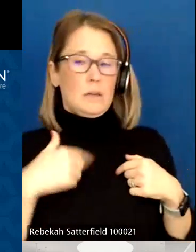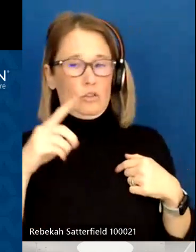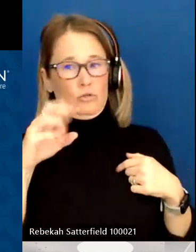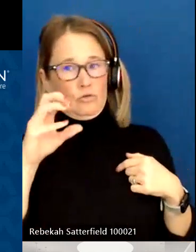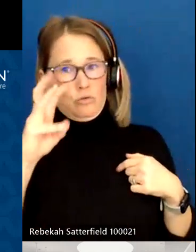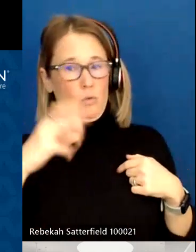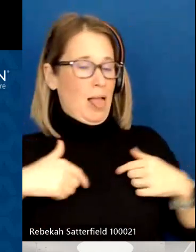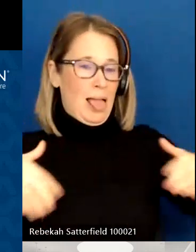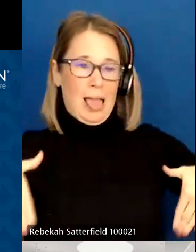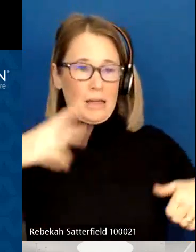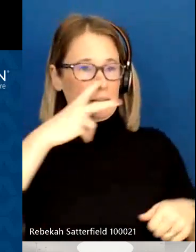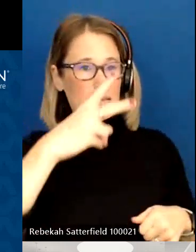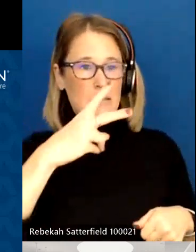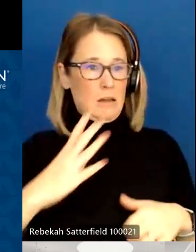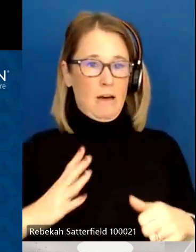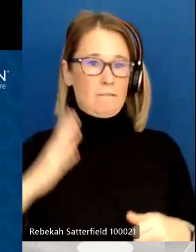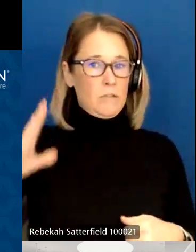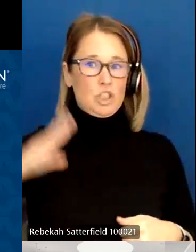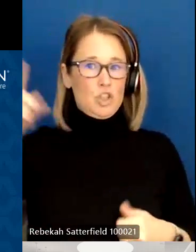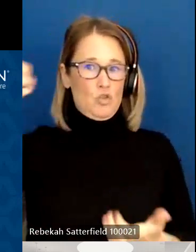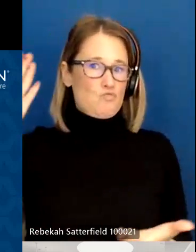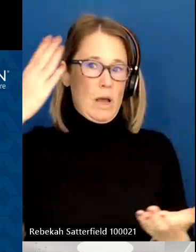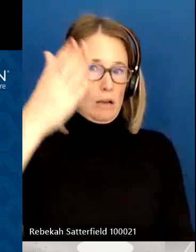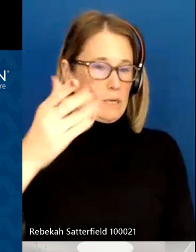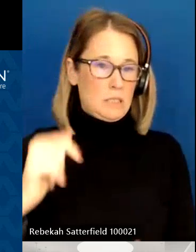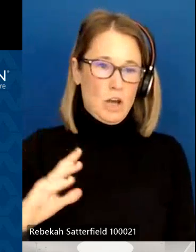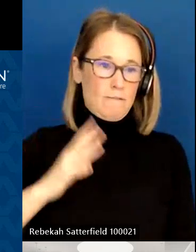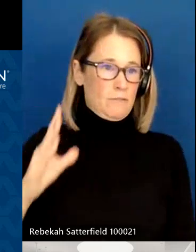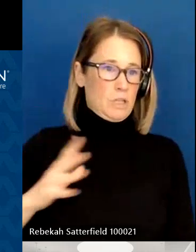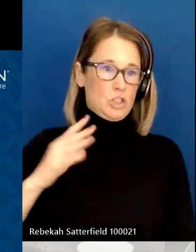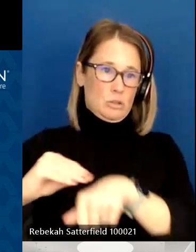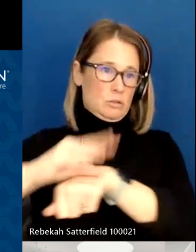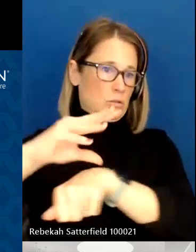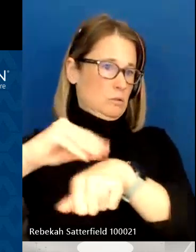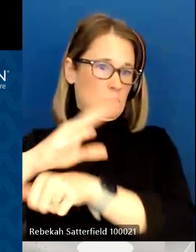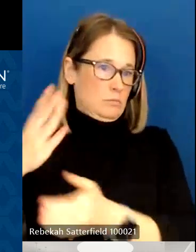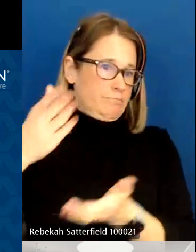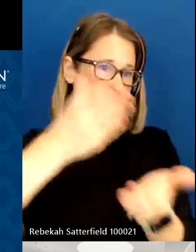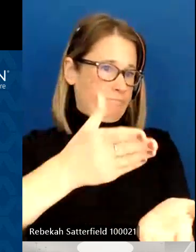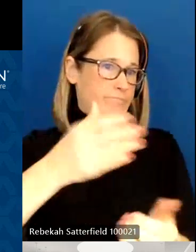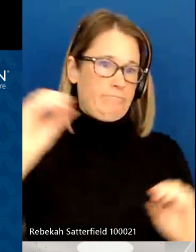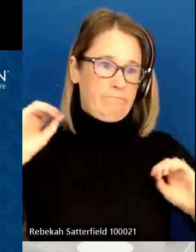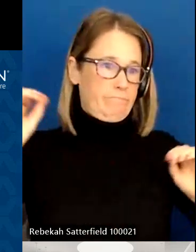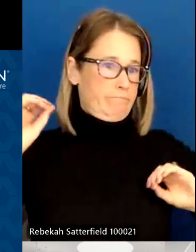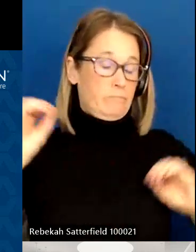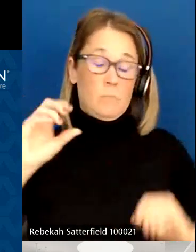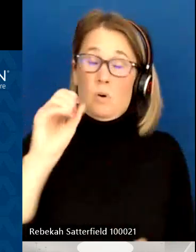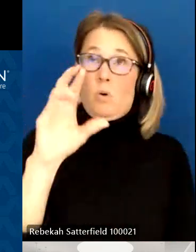official recommendation official guidance on that or let alone unofficial coming from the federal